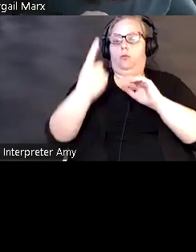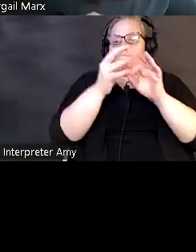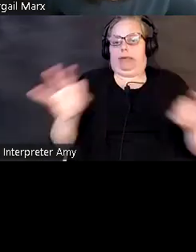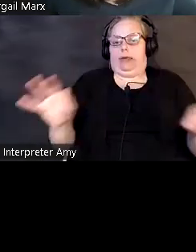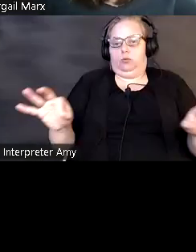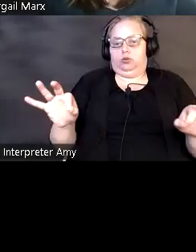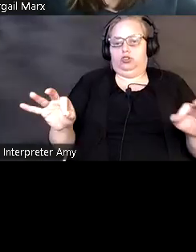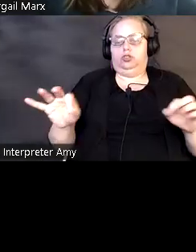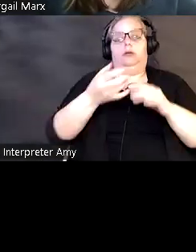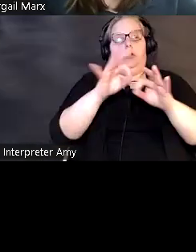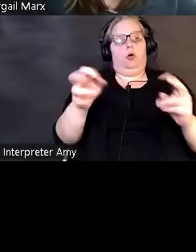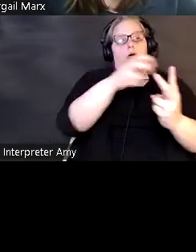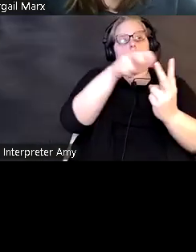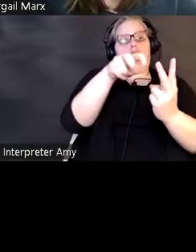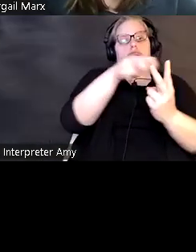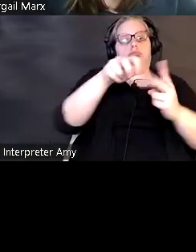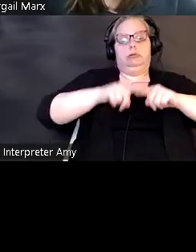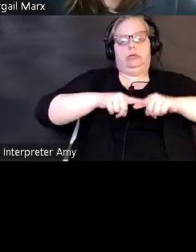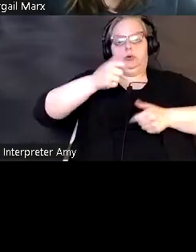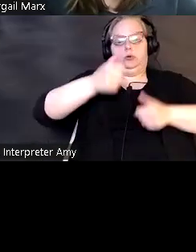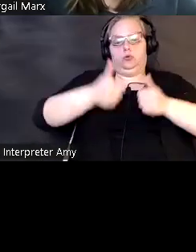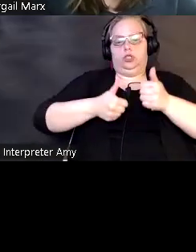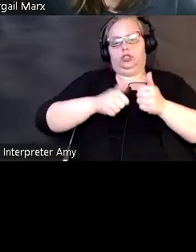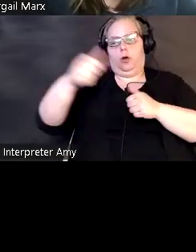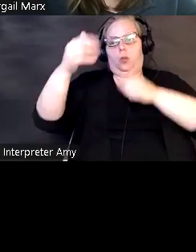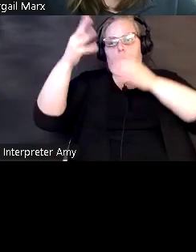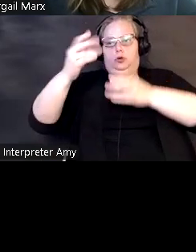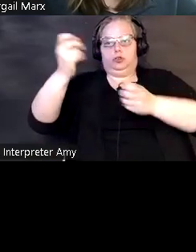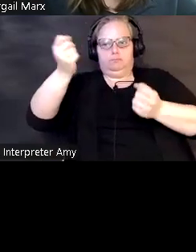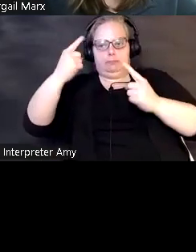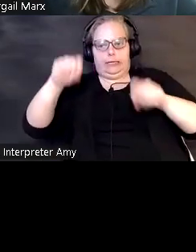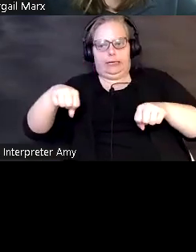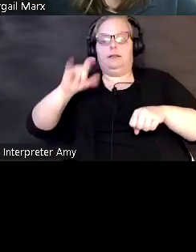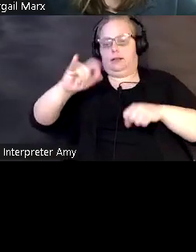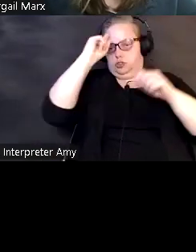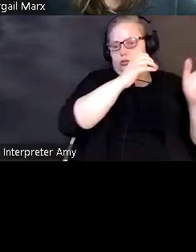depending on which one their partner understands is strategic competency.